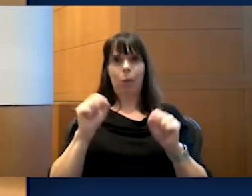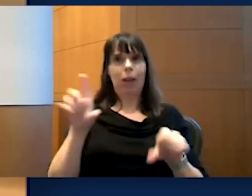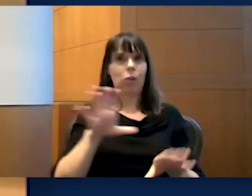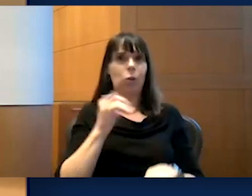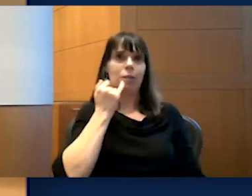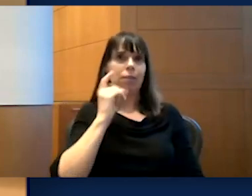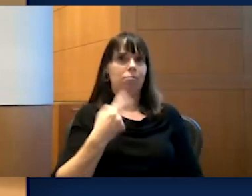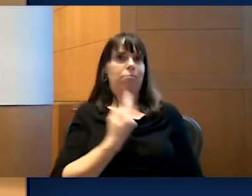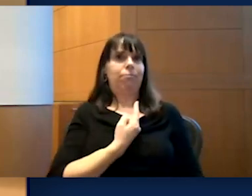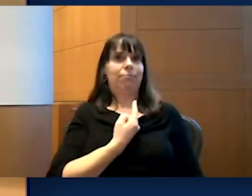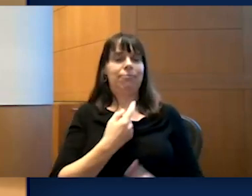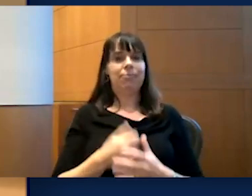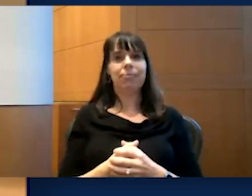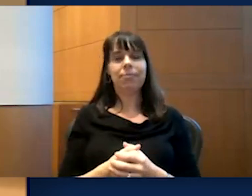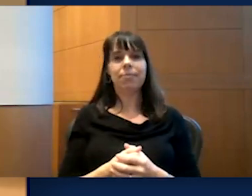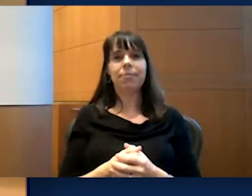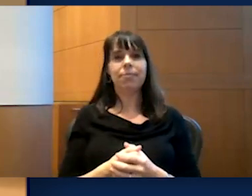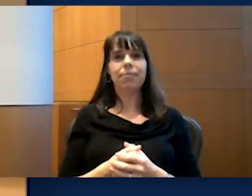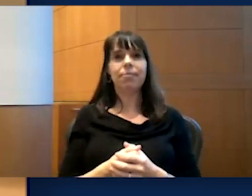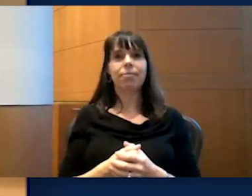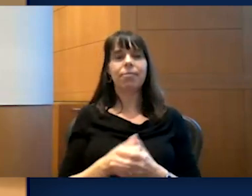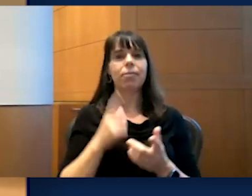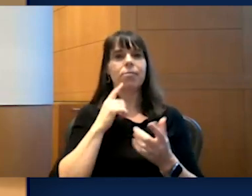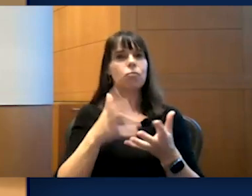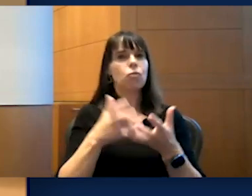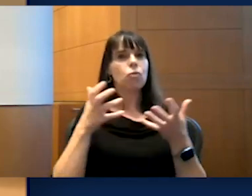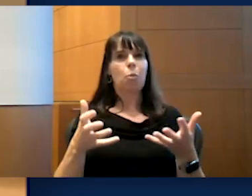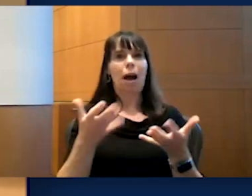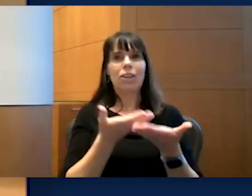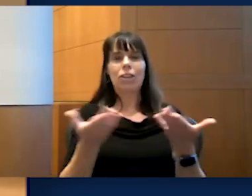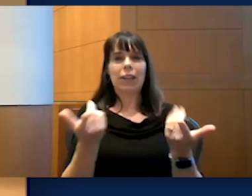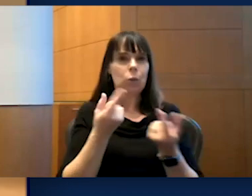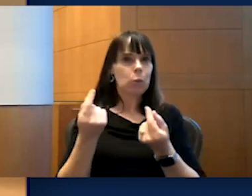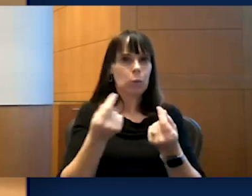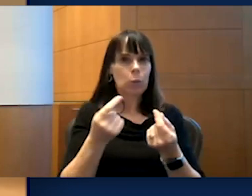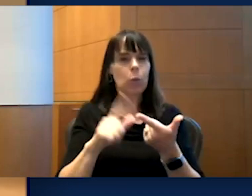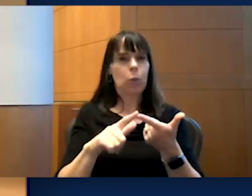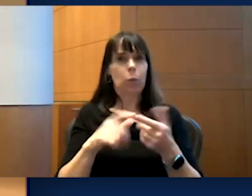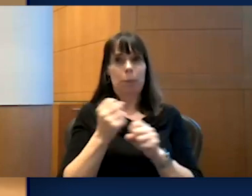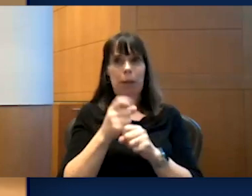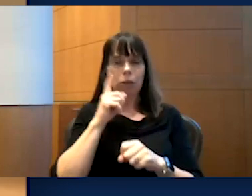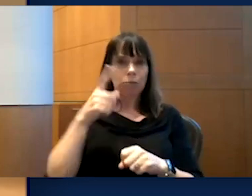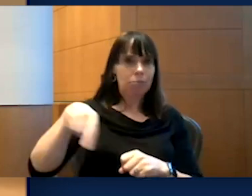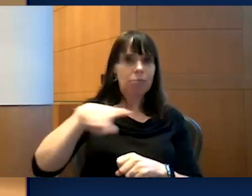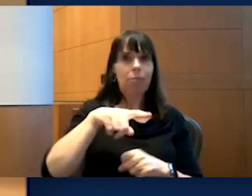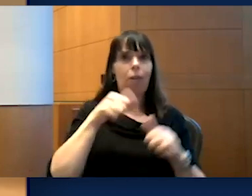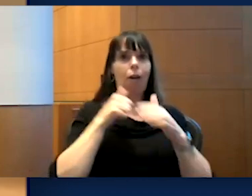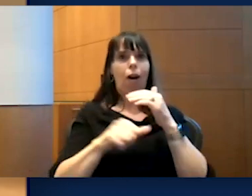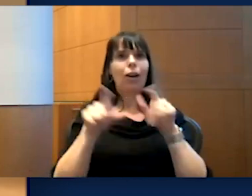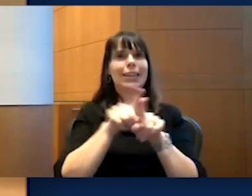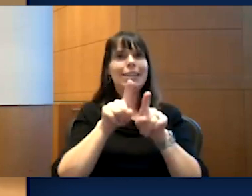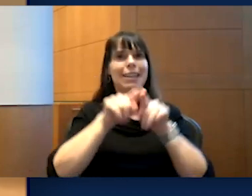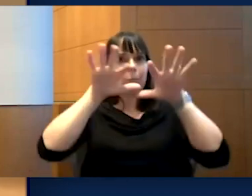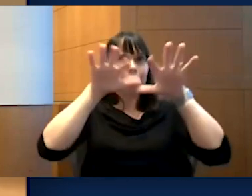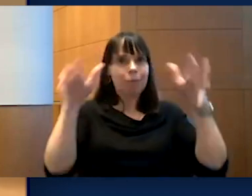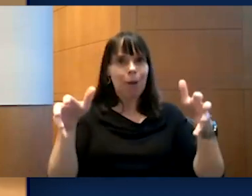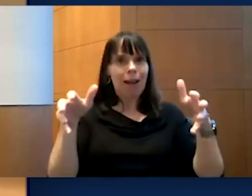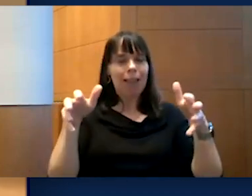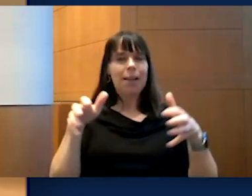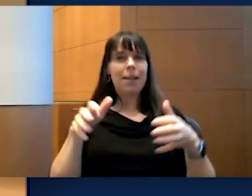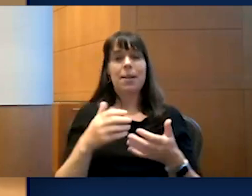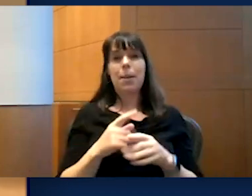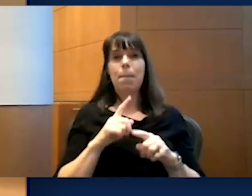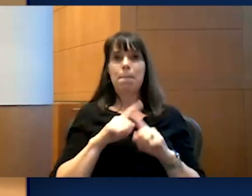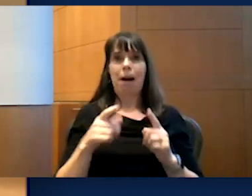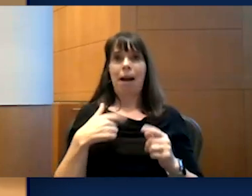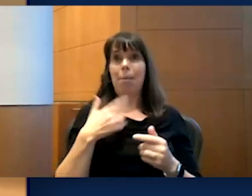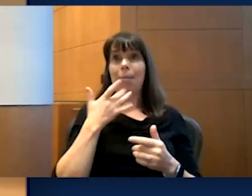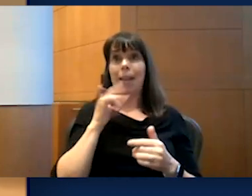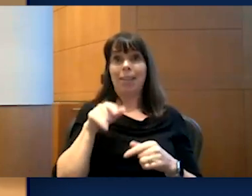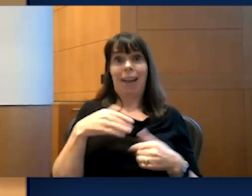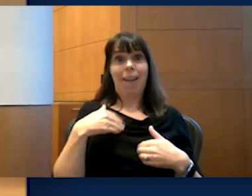There is so much to do to get us all under one umbrella, but I am happy that we have this good start.